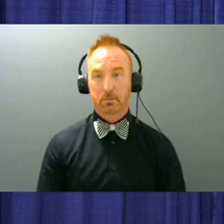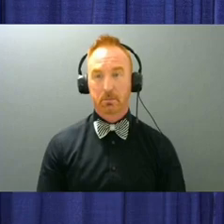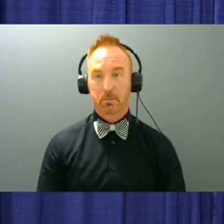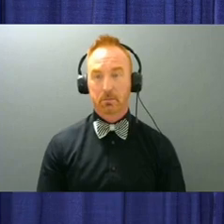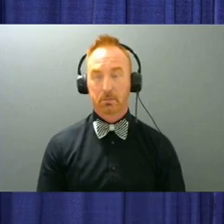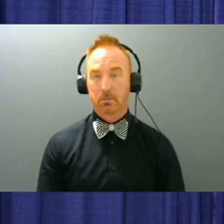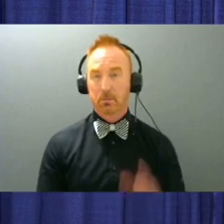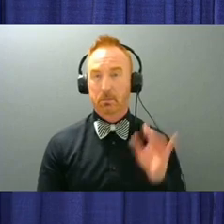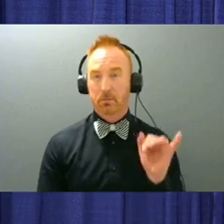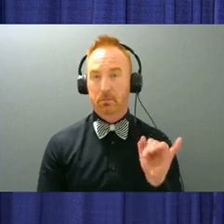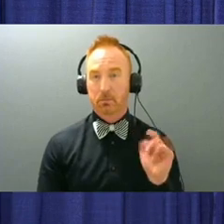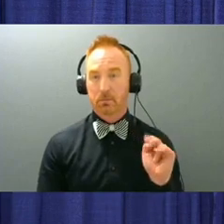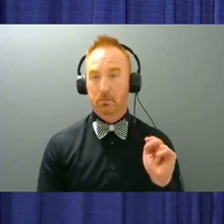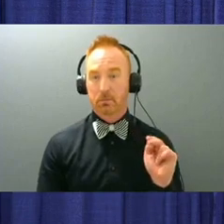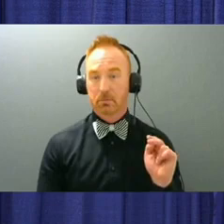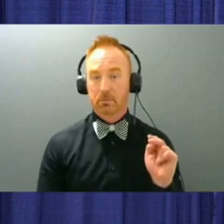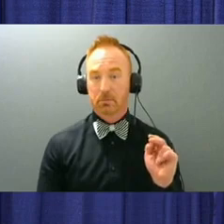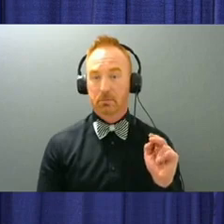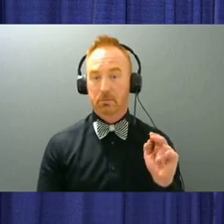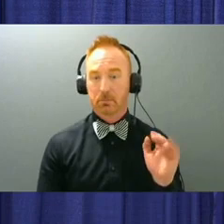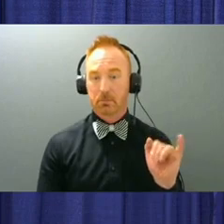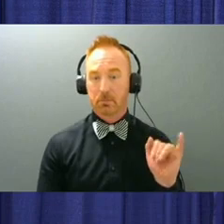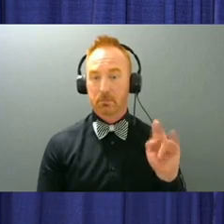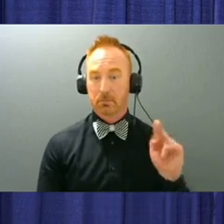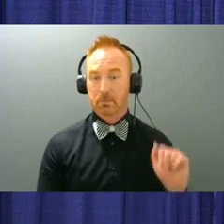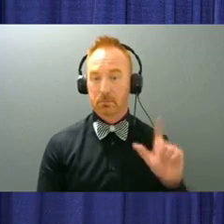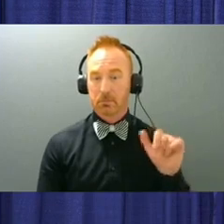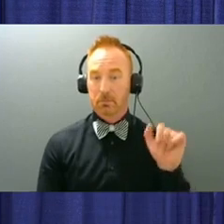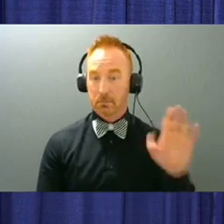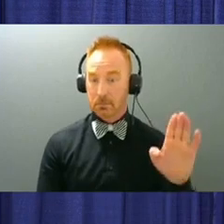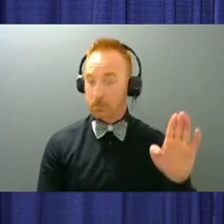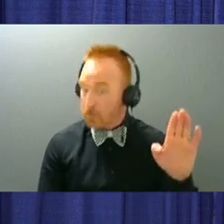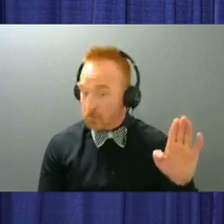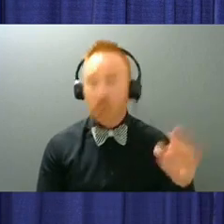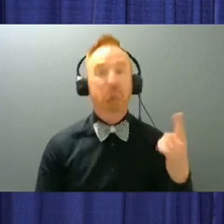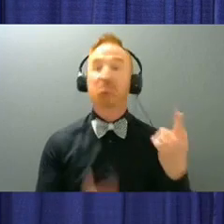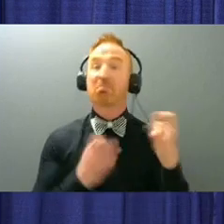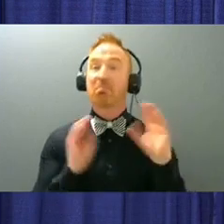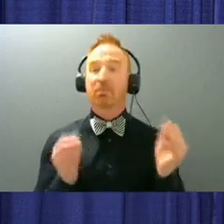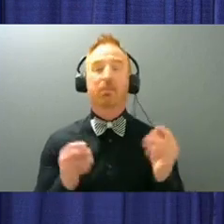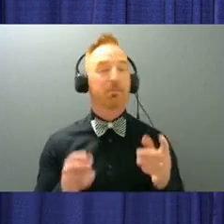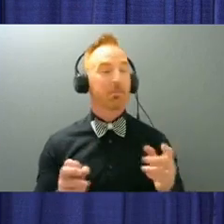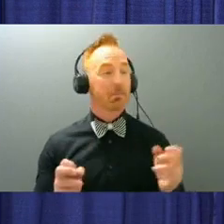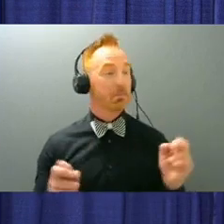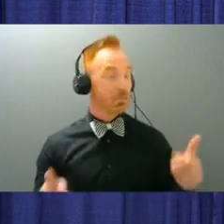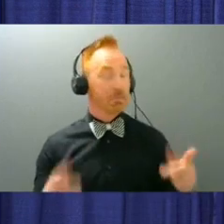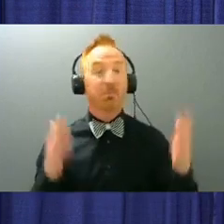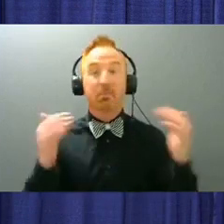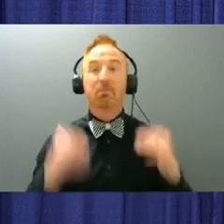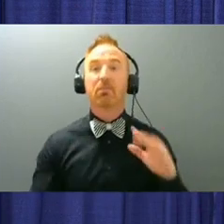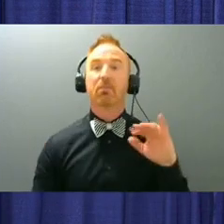Are you there? Reporter: Sorry. I don't have a question. Okay. No problem.